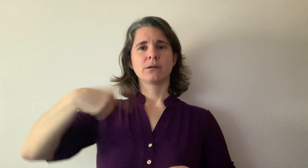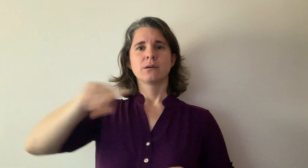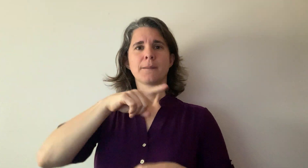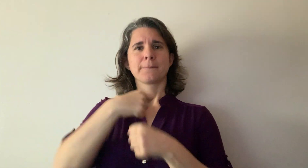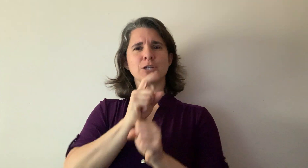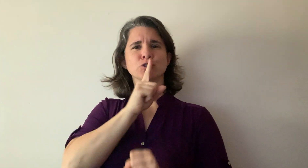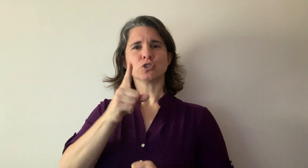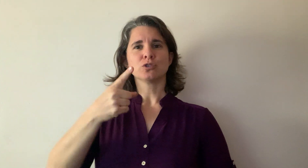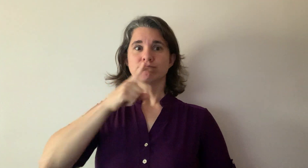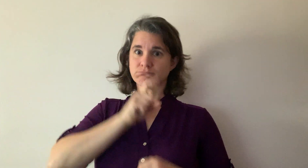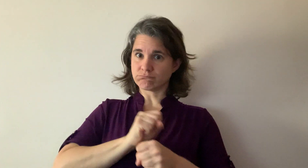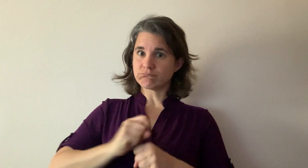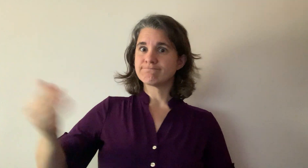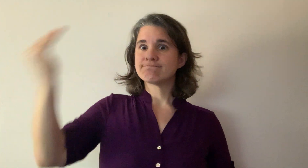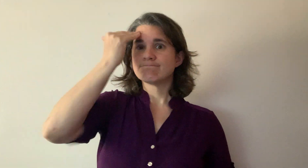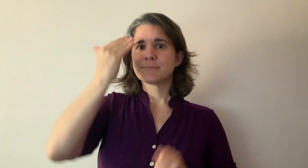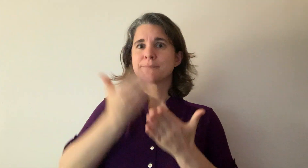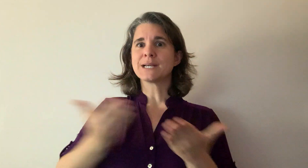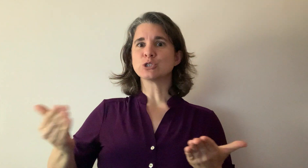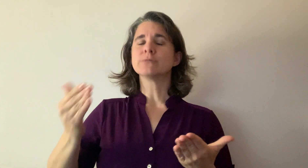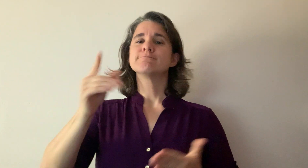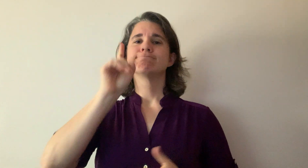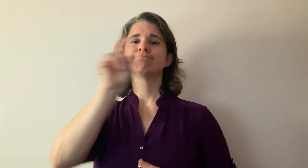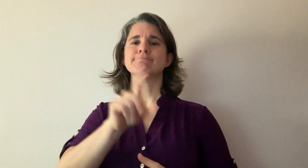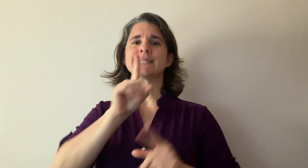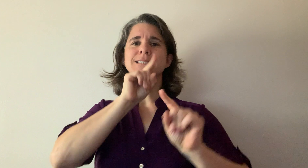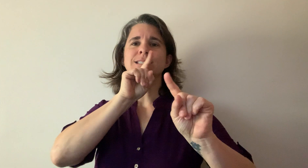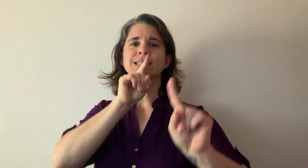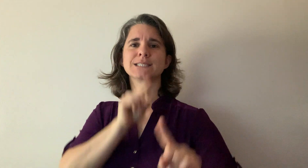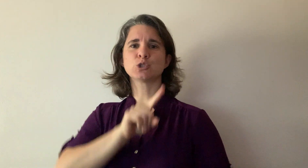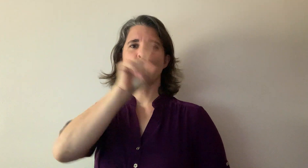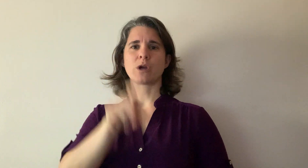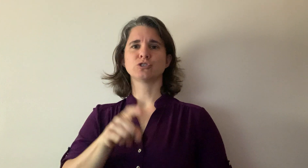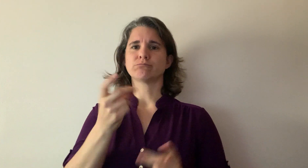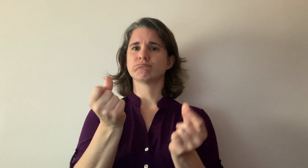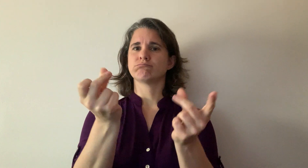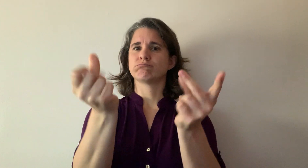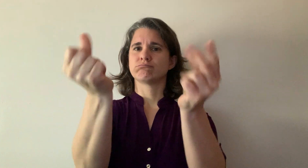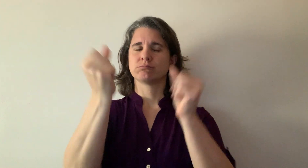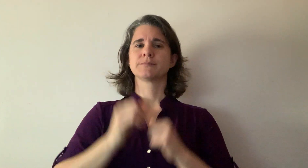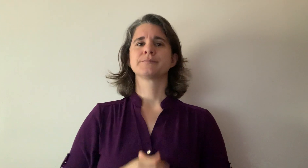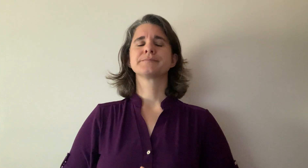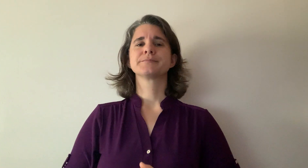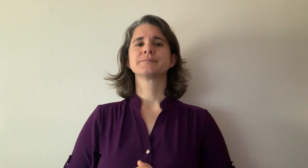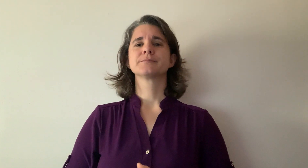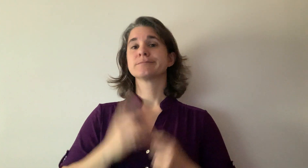those students familiar with the material can answer the questions in the time allotted.